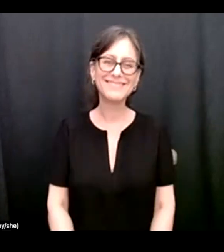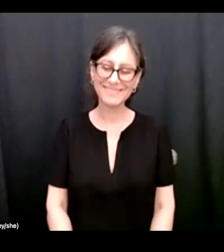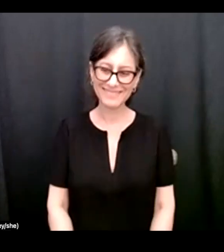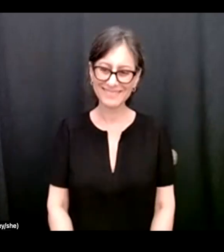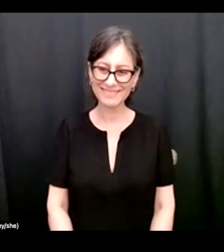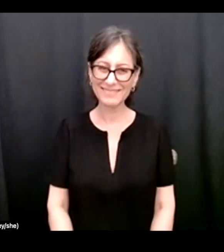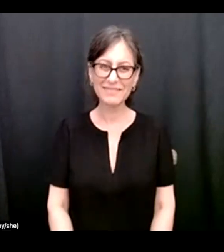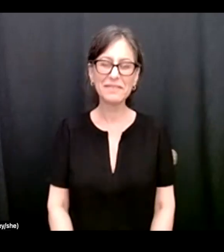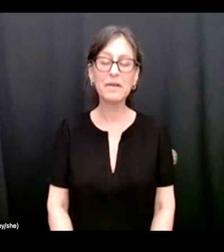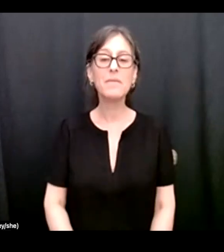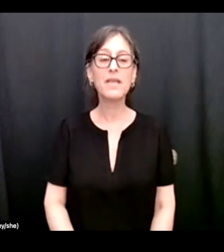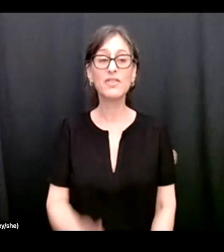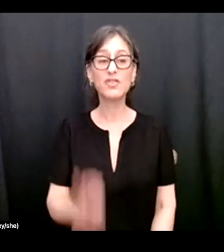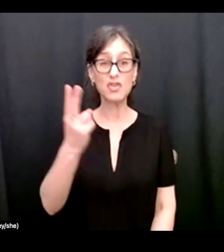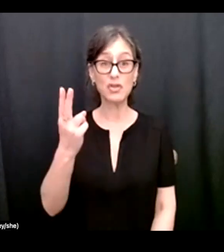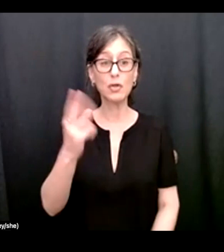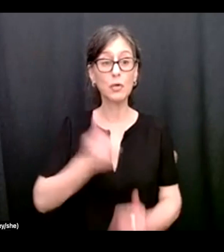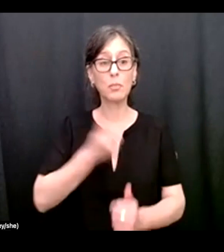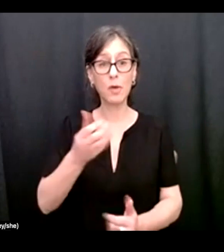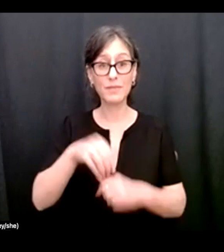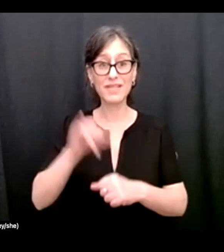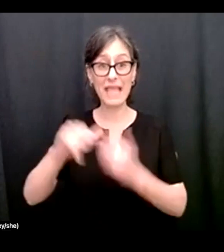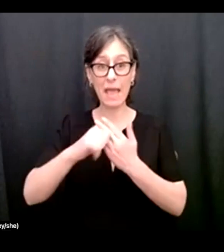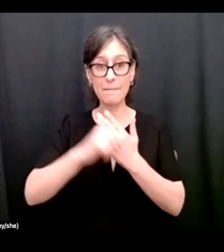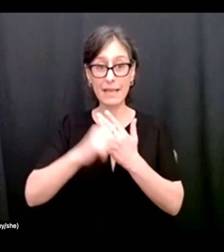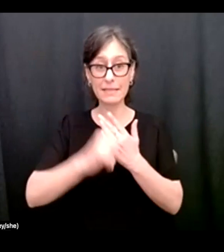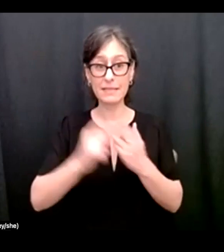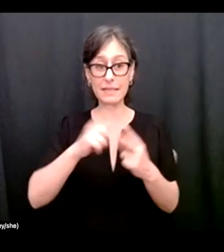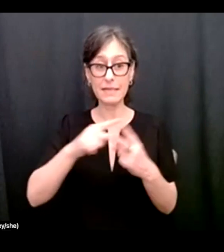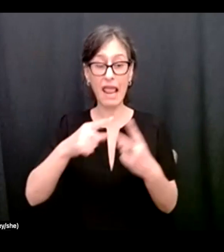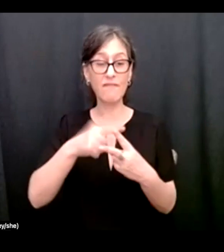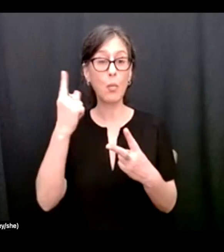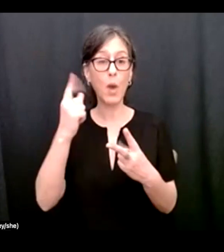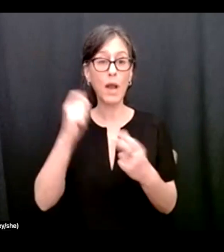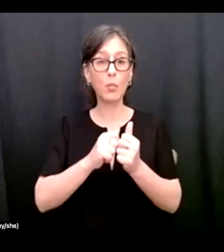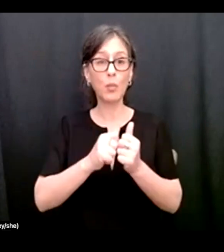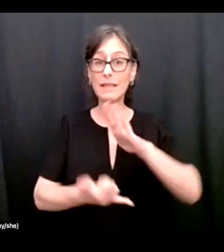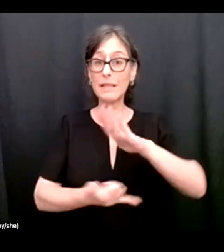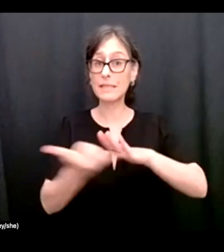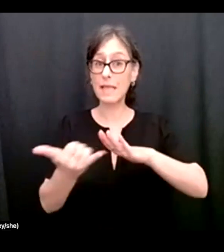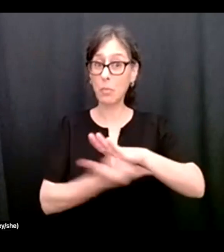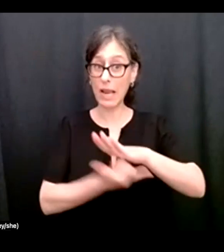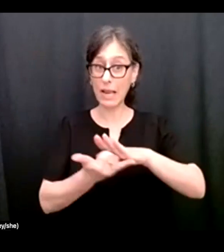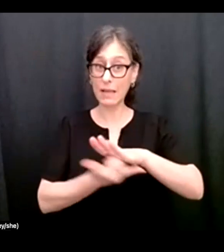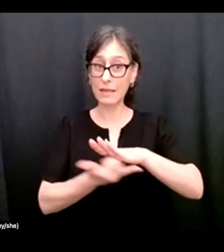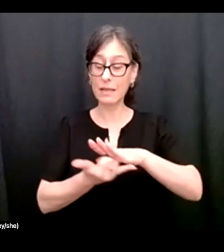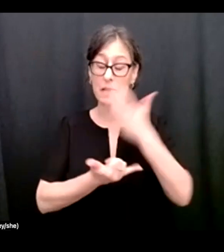Bomb is interesting because there is the one with the subway where he's on the train and